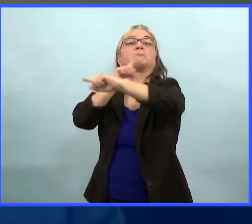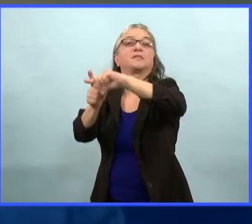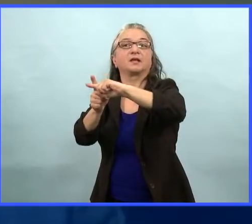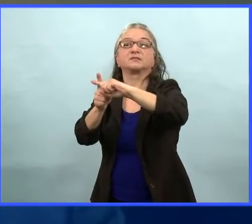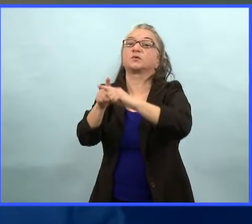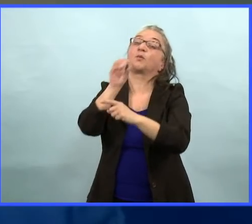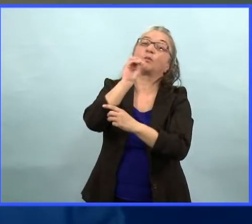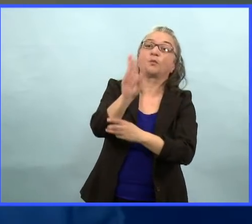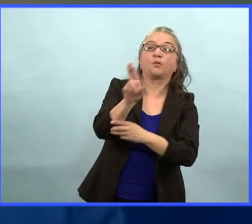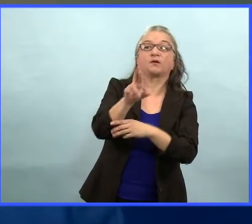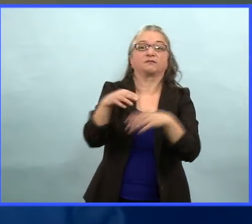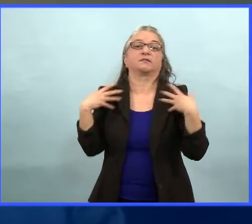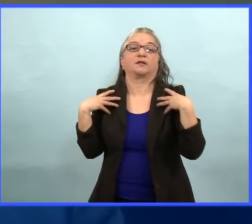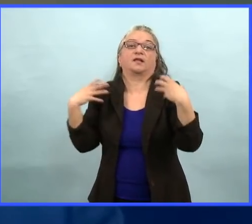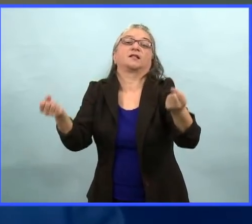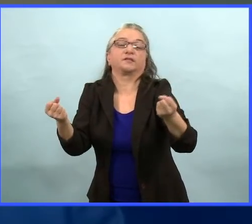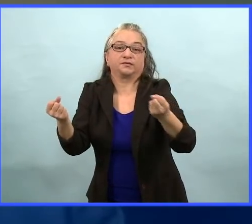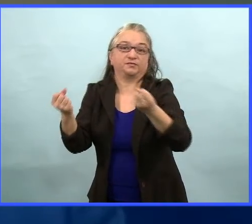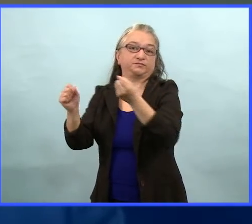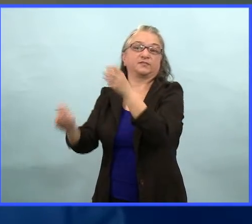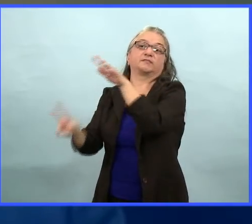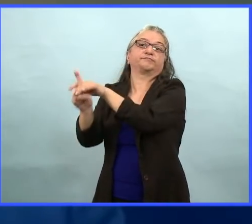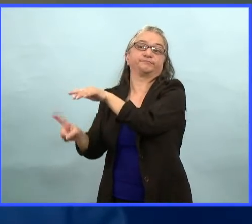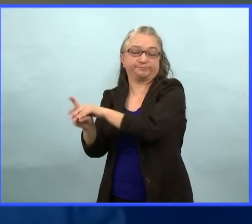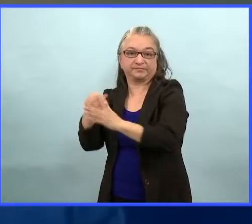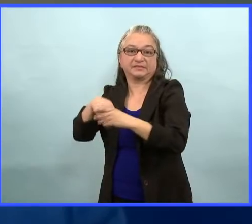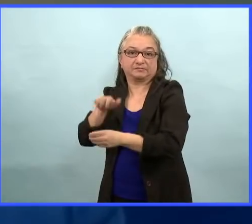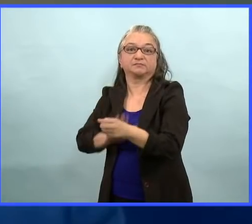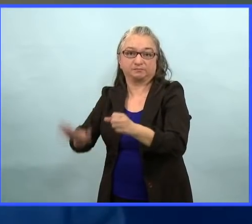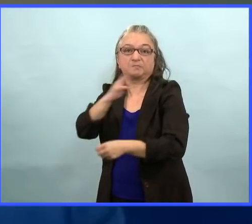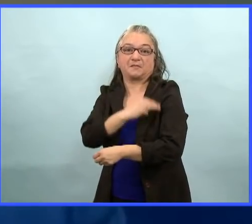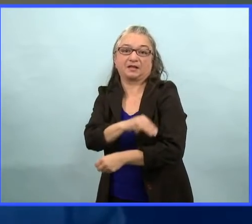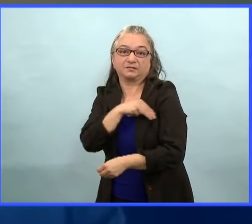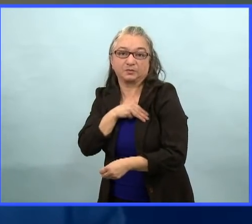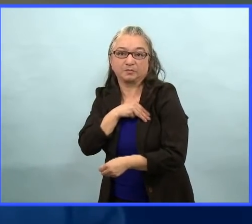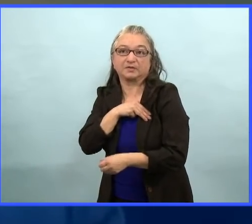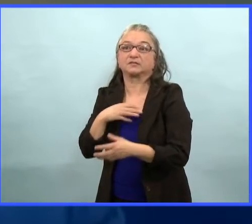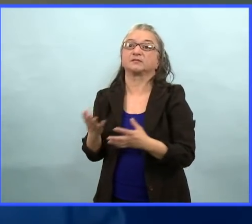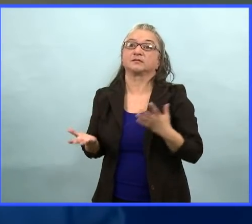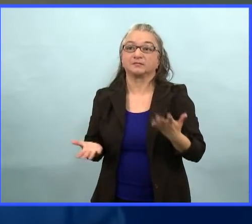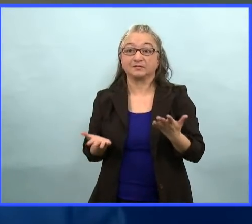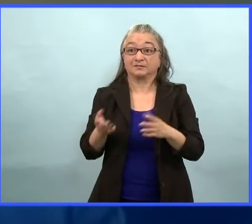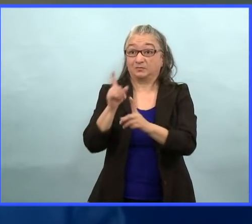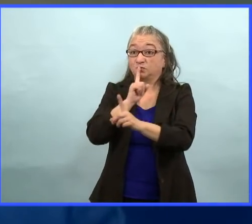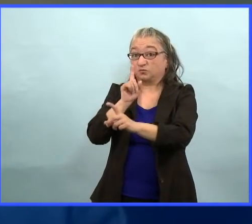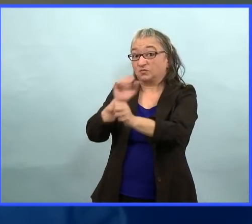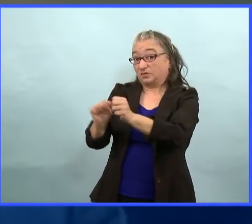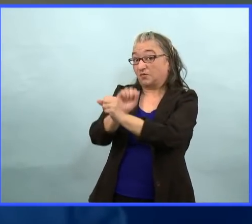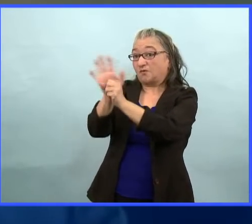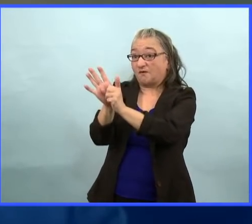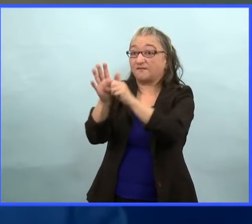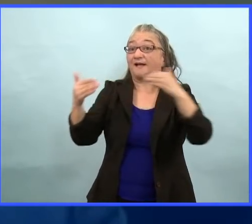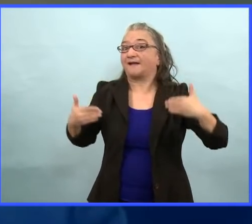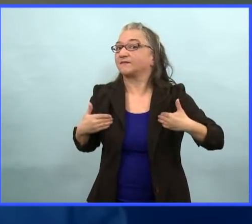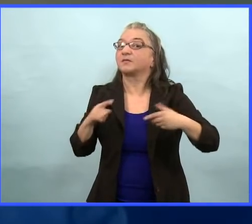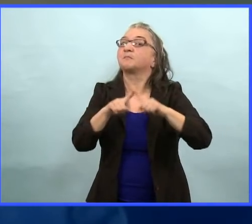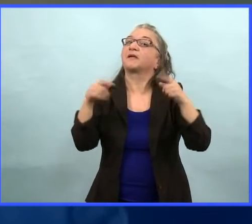hospitals last week who were receiving care for a reason other than their covered infection could